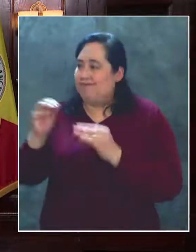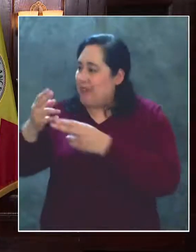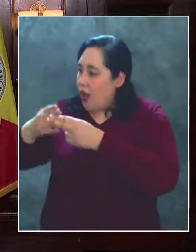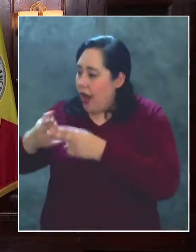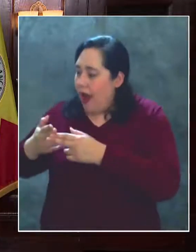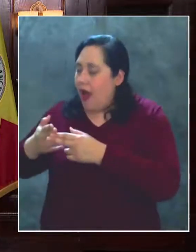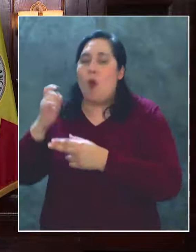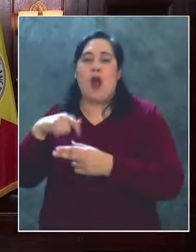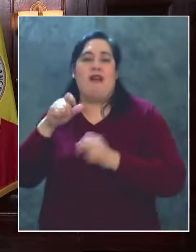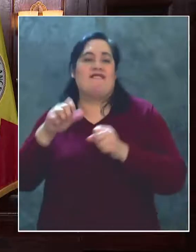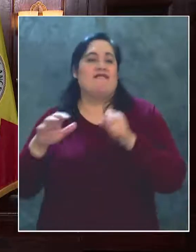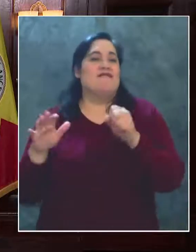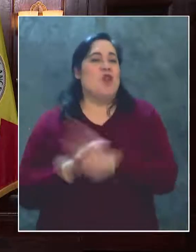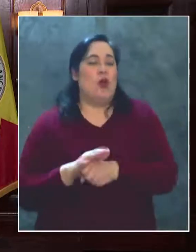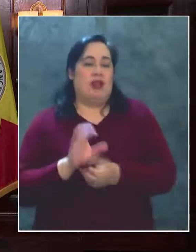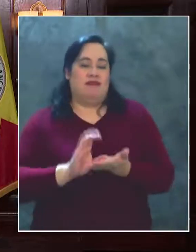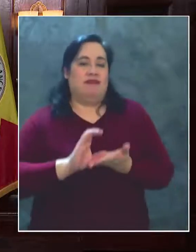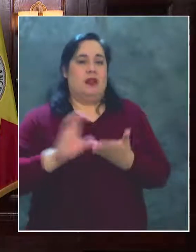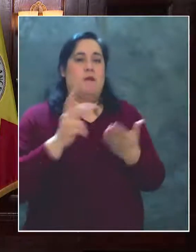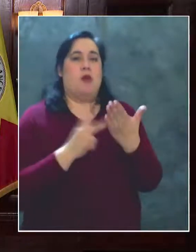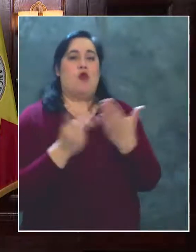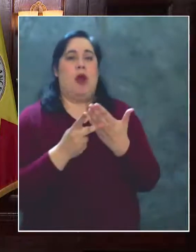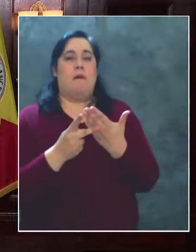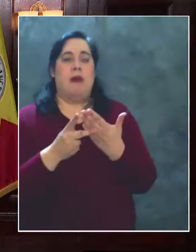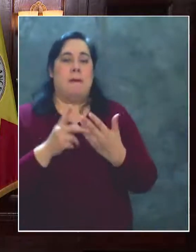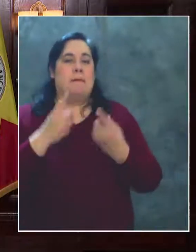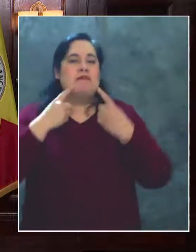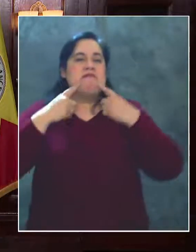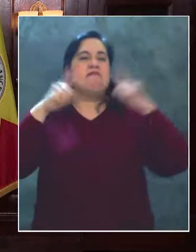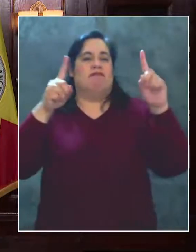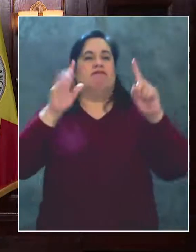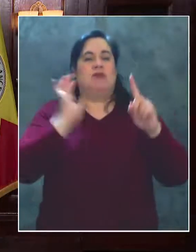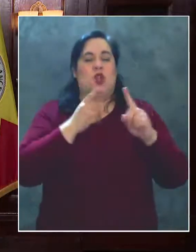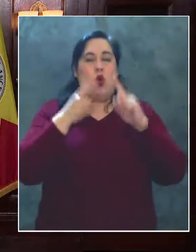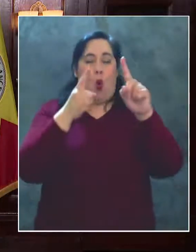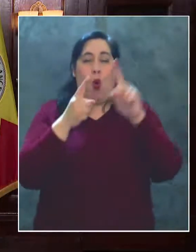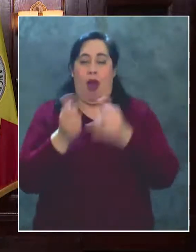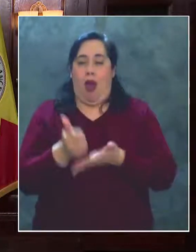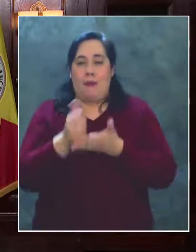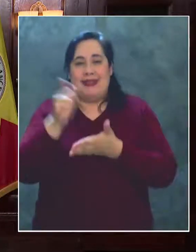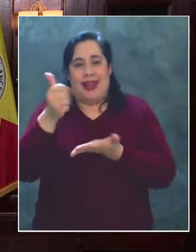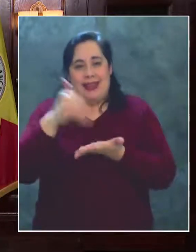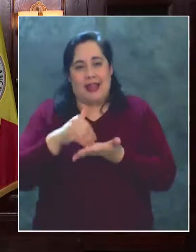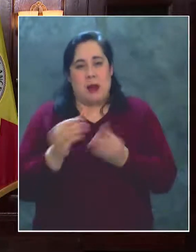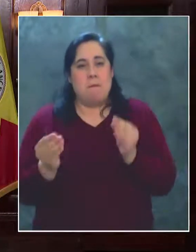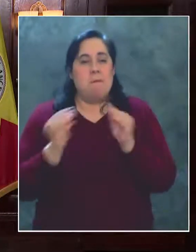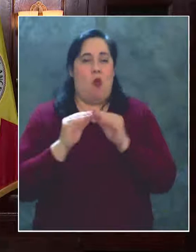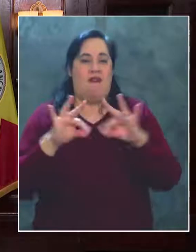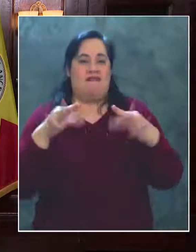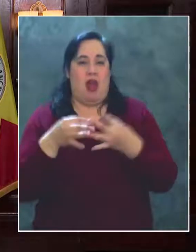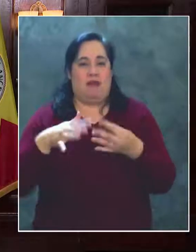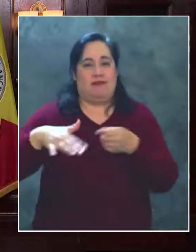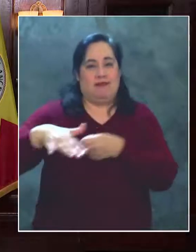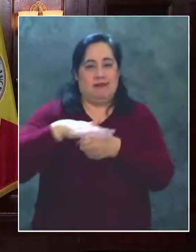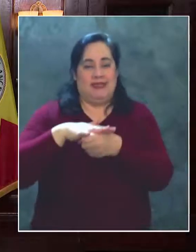FULLY FUND THIS PROGRAM AND MEET ITS GOAL OF MEET HELPING 10,000 MORE FAMILIES AND EVEN